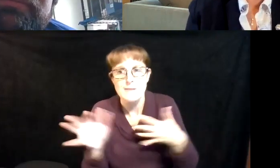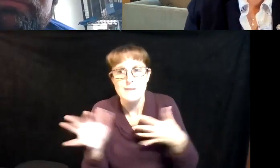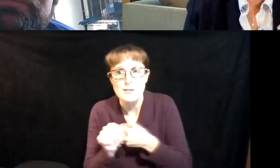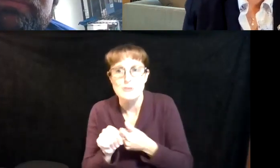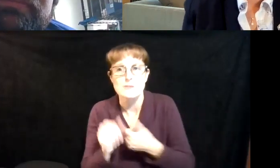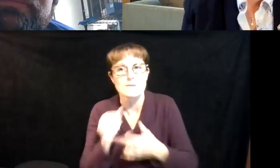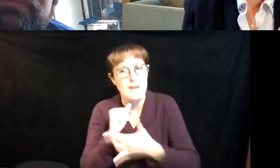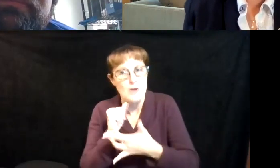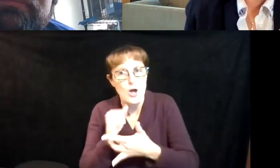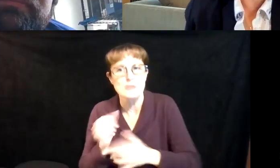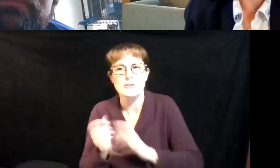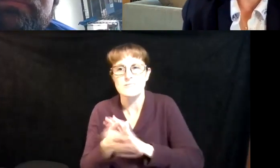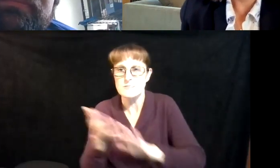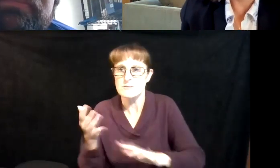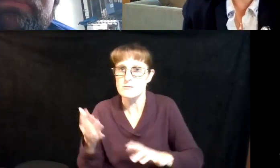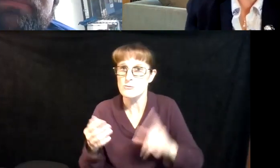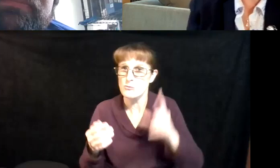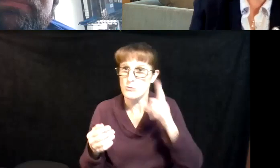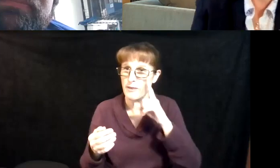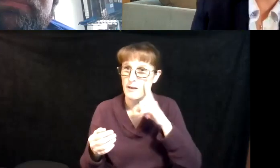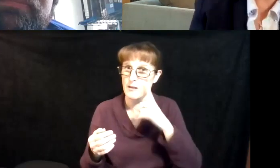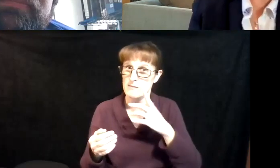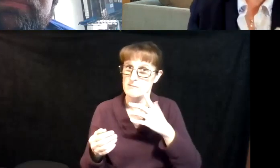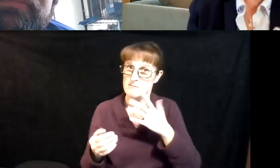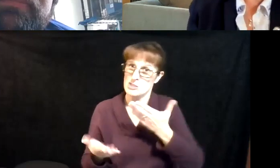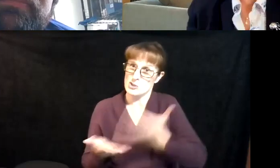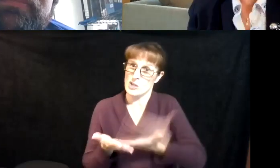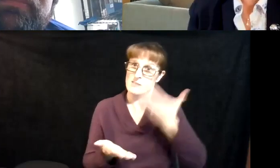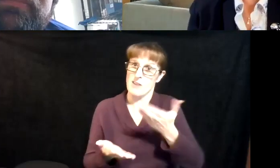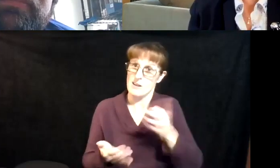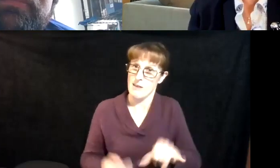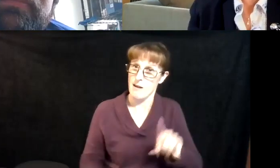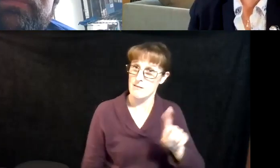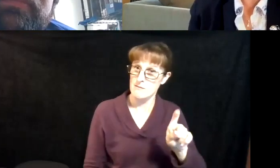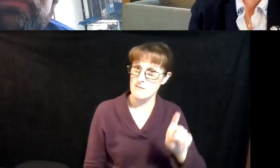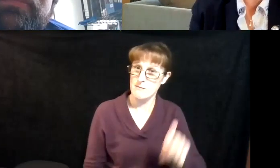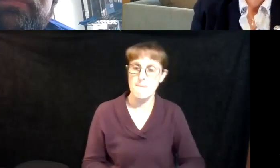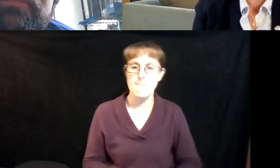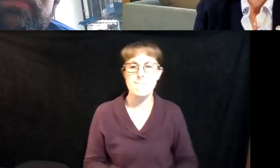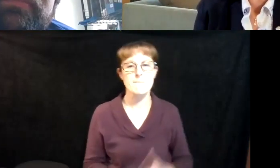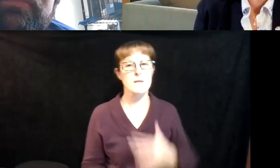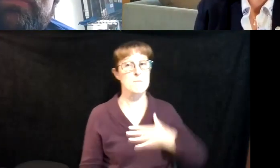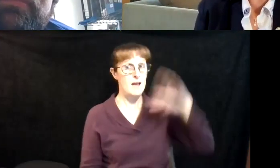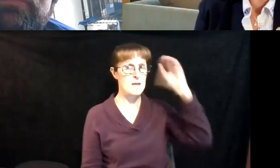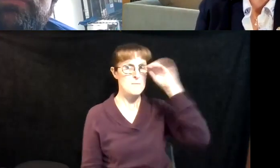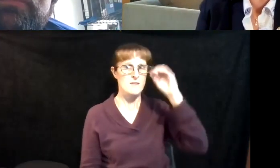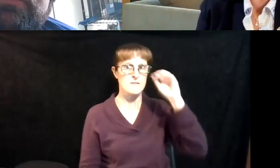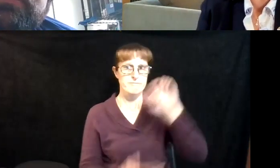I mean, in my opinion, they're all connected.